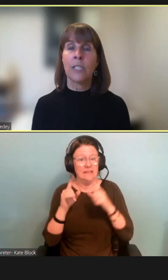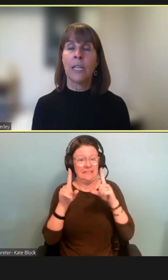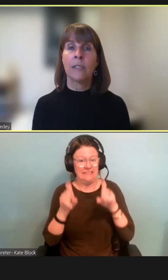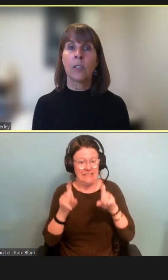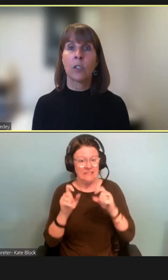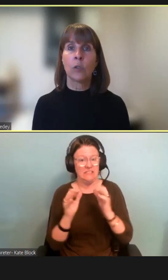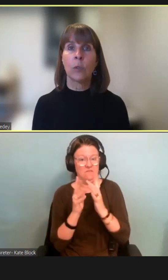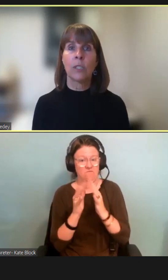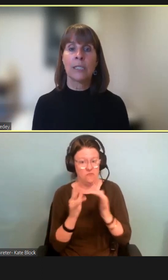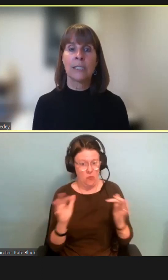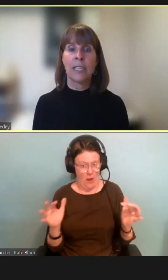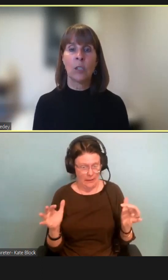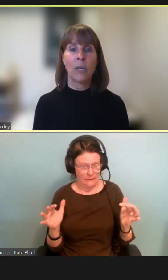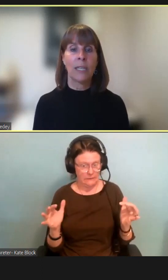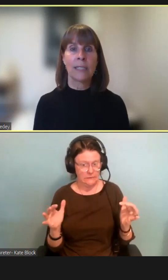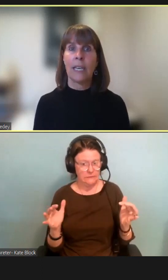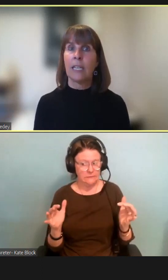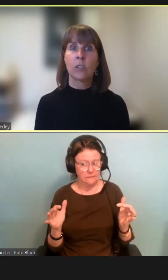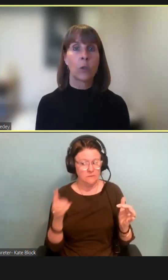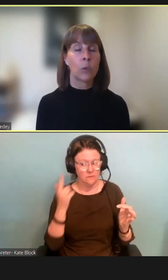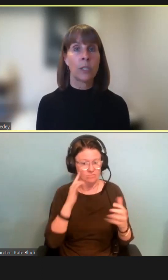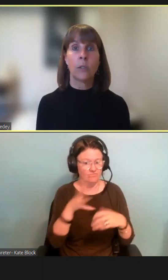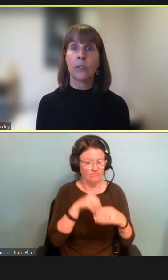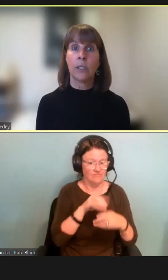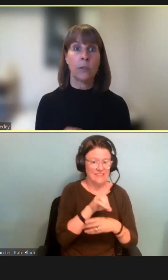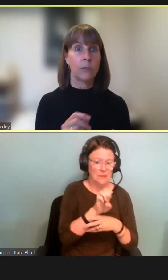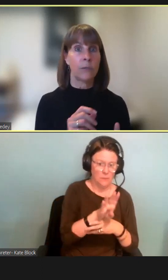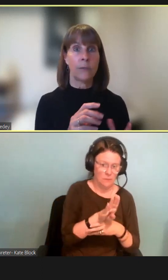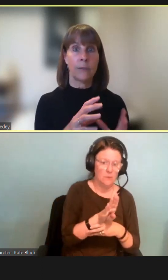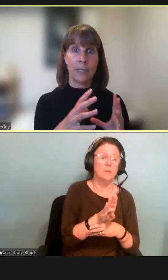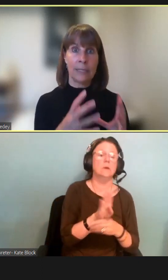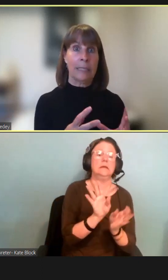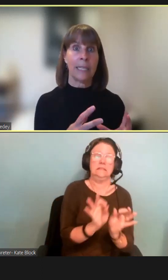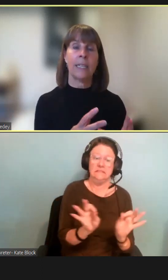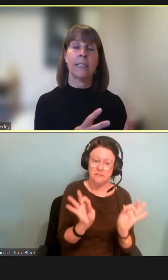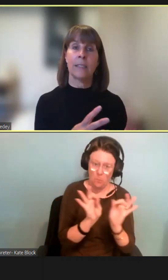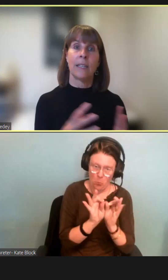that are contributing to the database it's critical that you've indicated